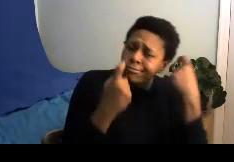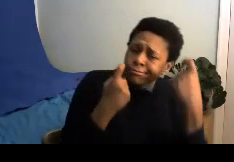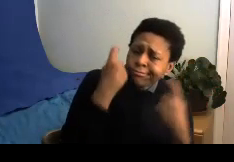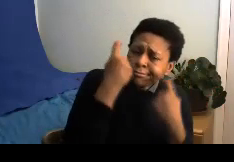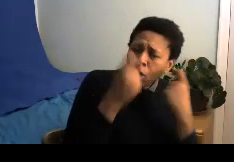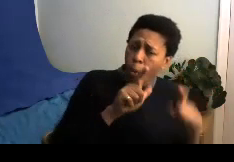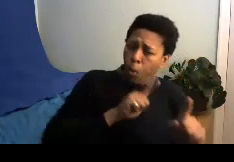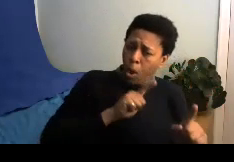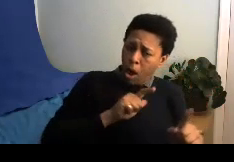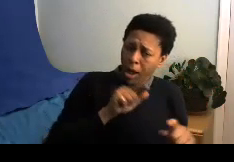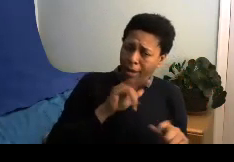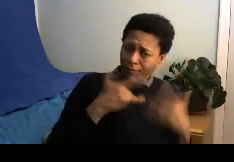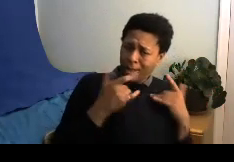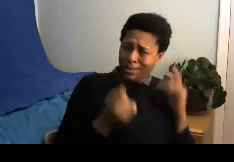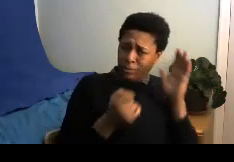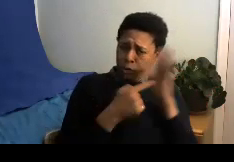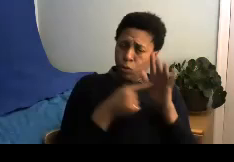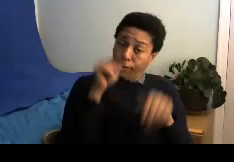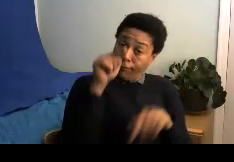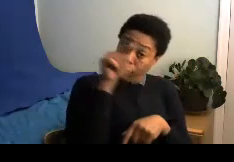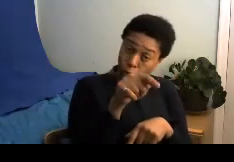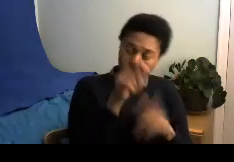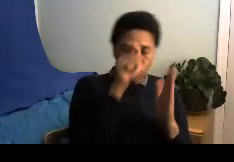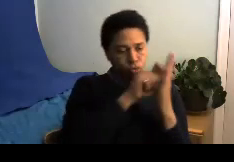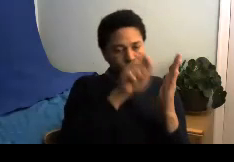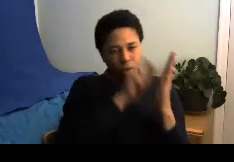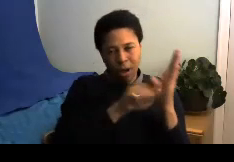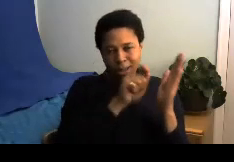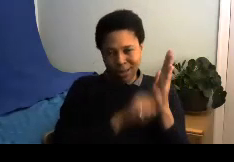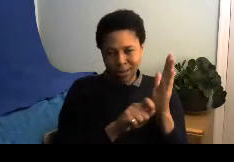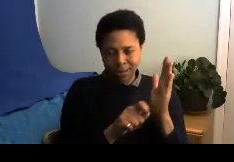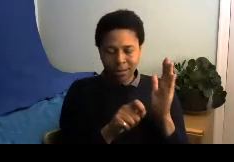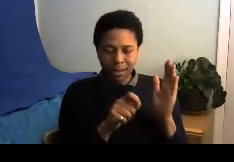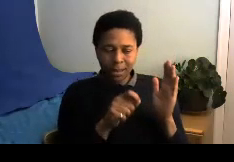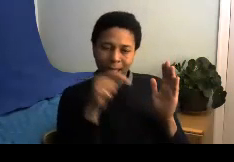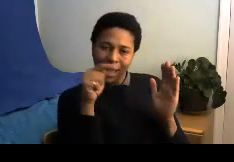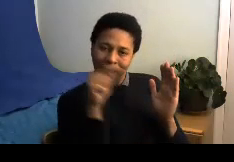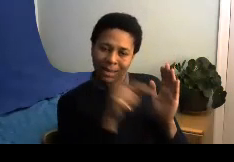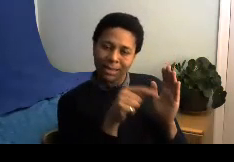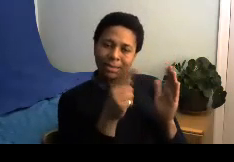you to write about religion with this level of subtlety and complexity.